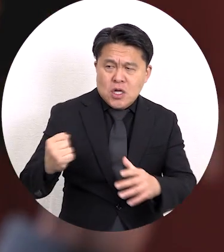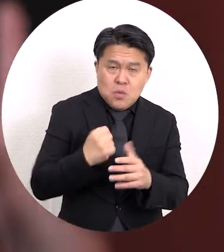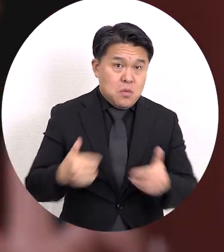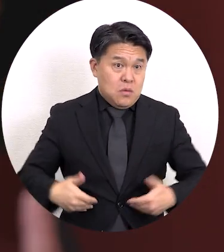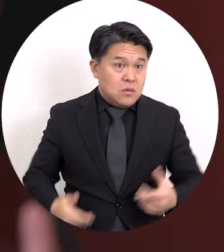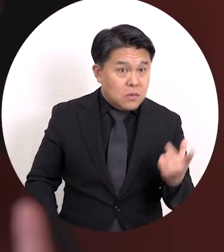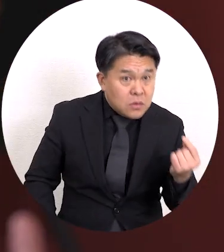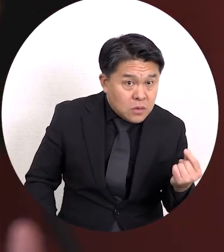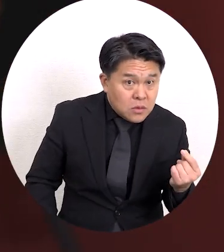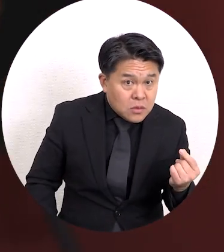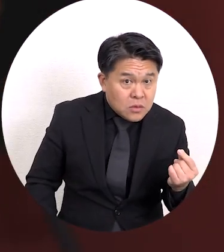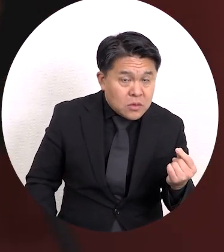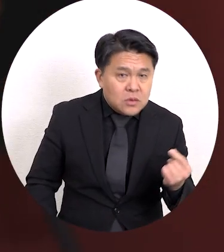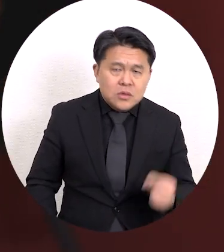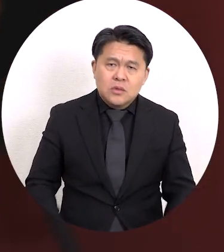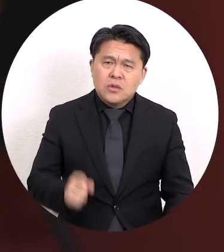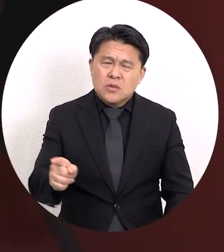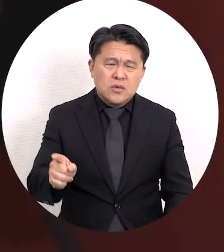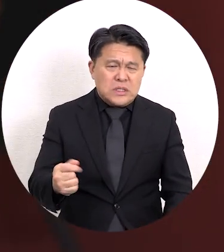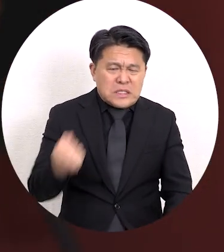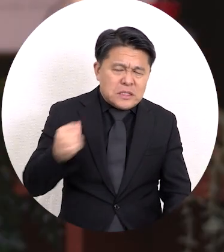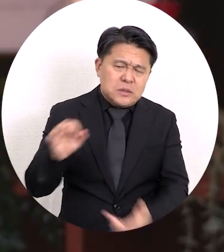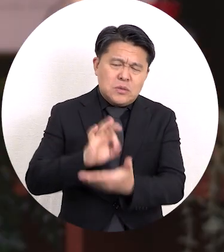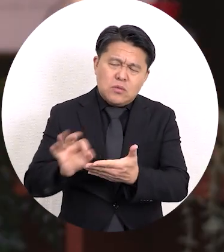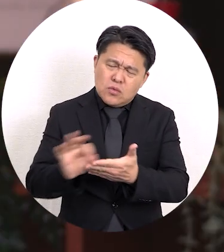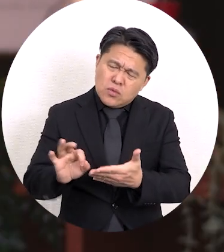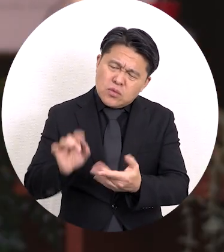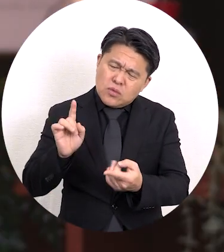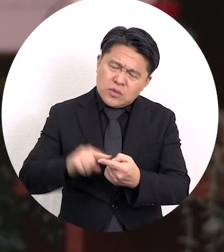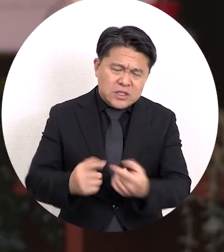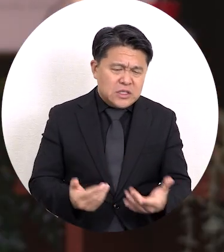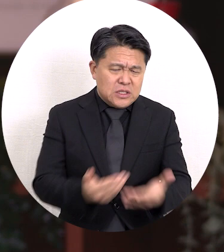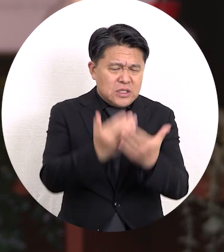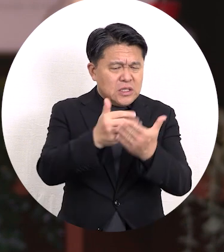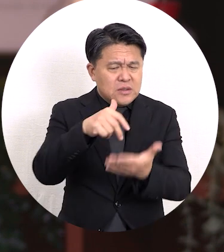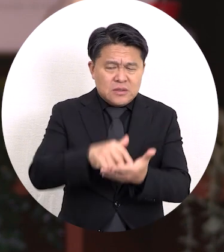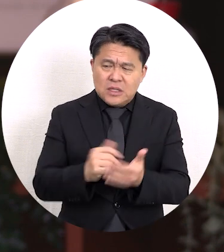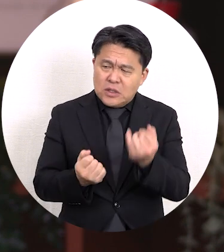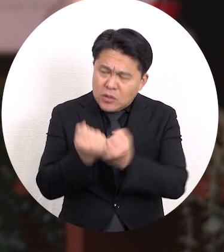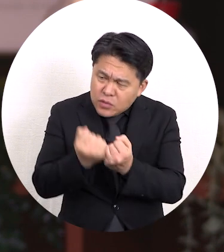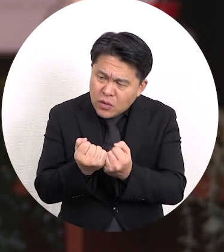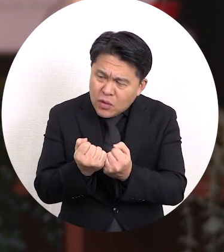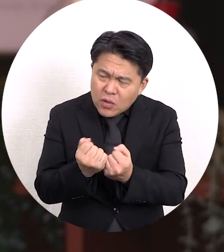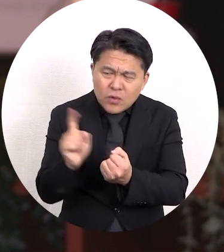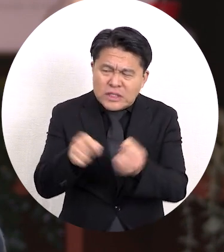That's why when it comes to explaining evolution, there's a need for a bigger explanation when it comes to behaviors that require a lot of energy.